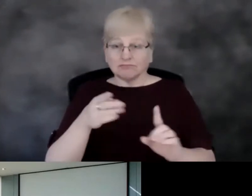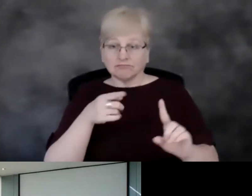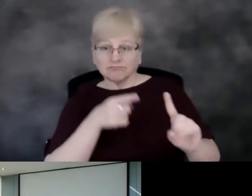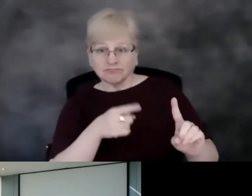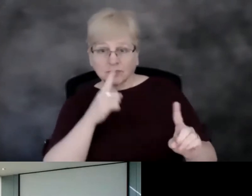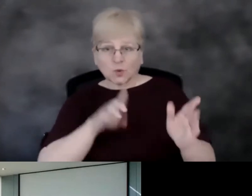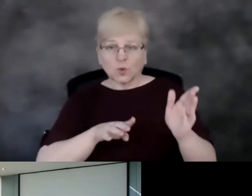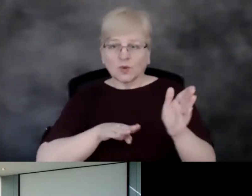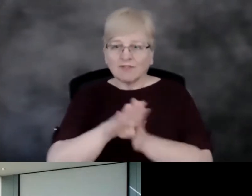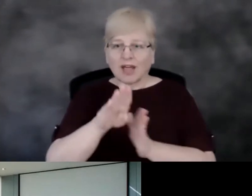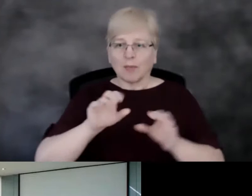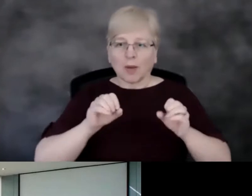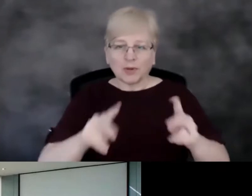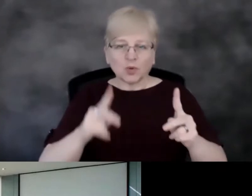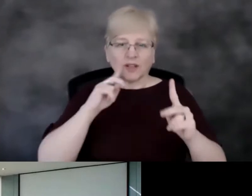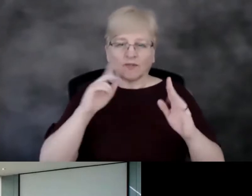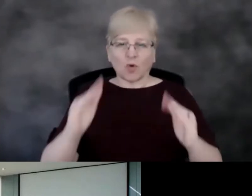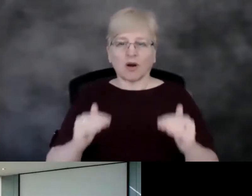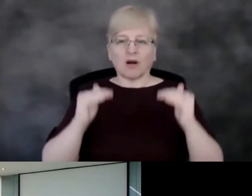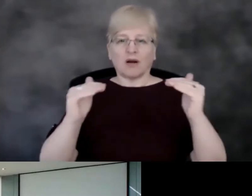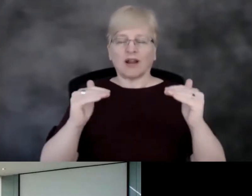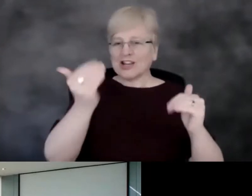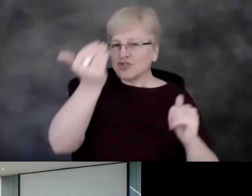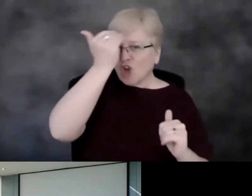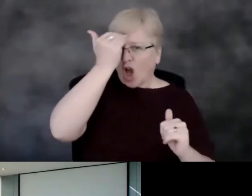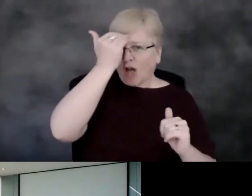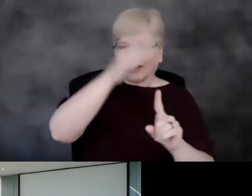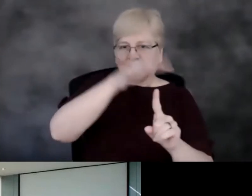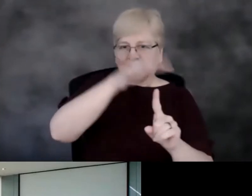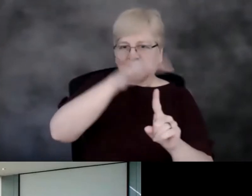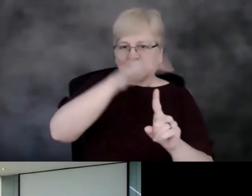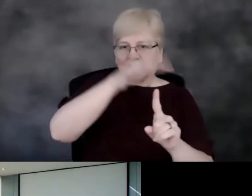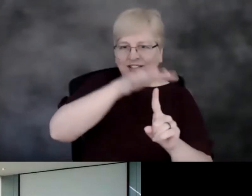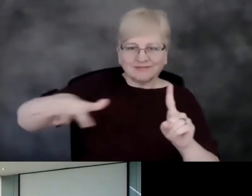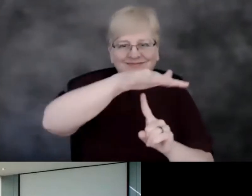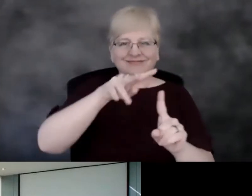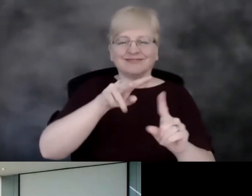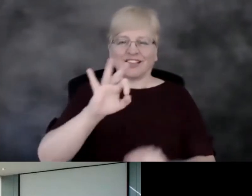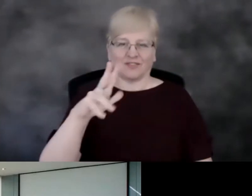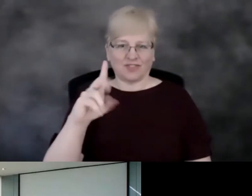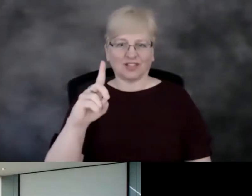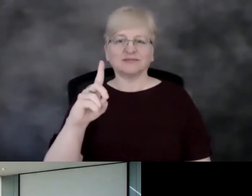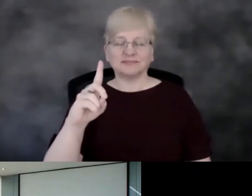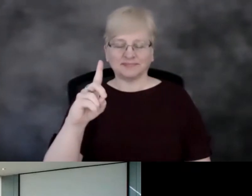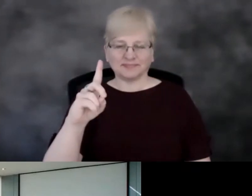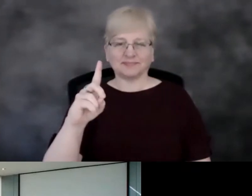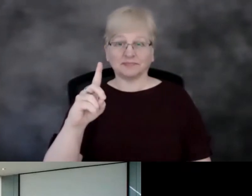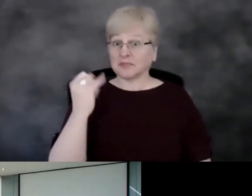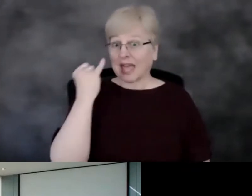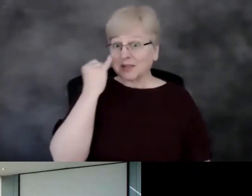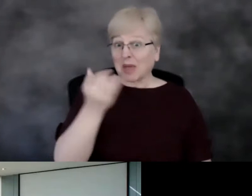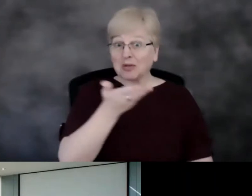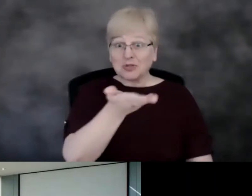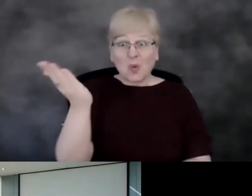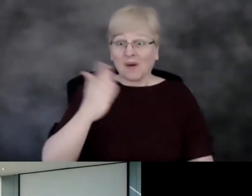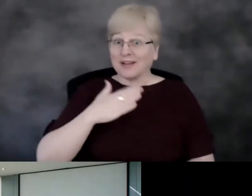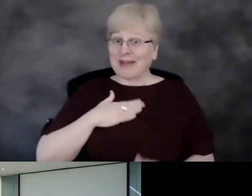field, to advancing knowledge in the field. 16:06:17 I suppose you are my family, and